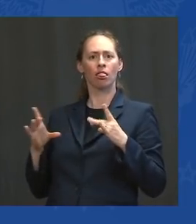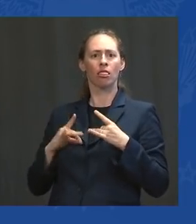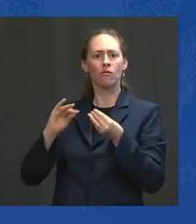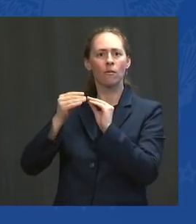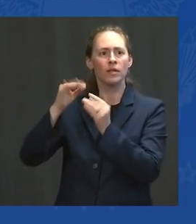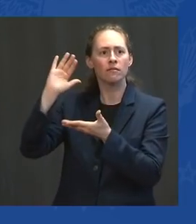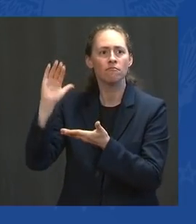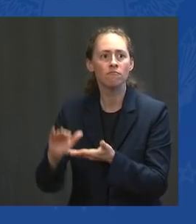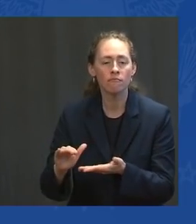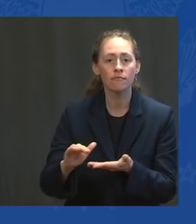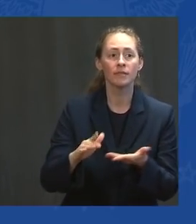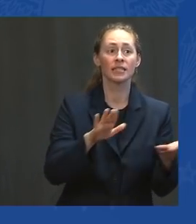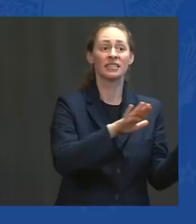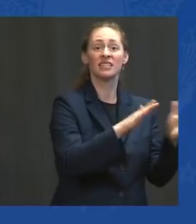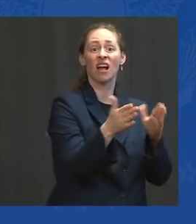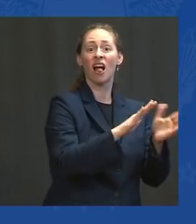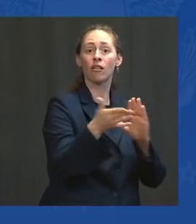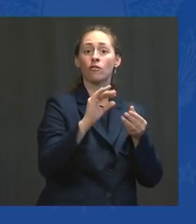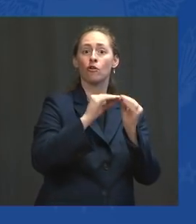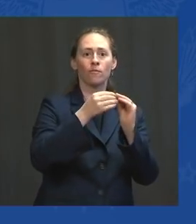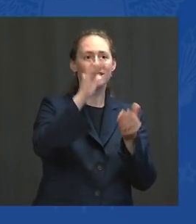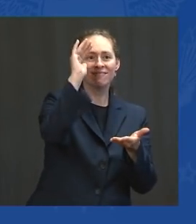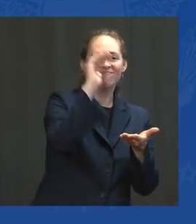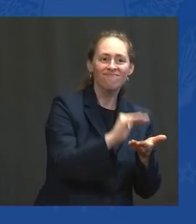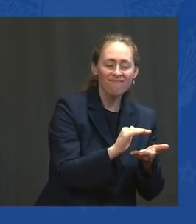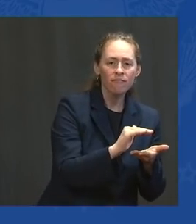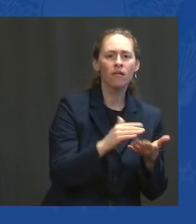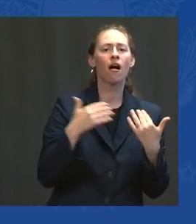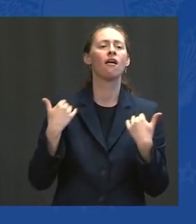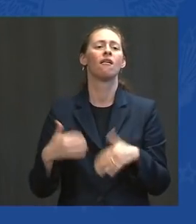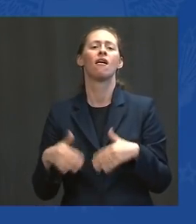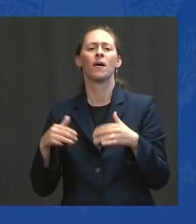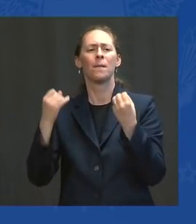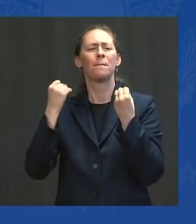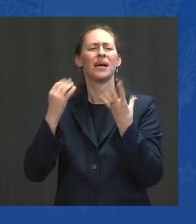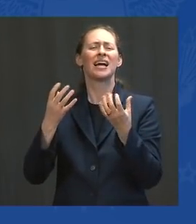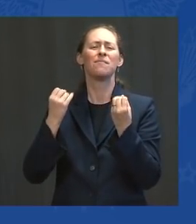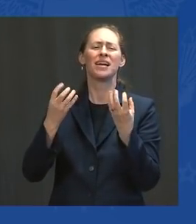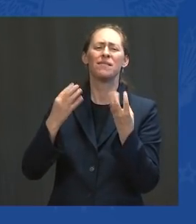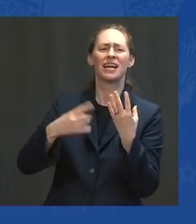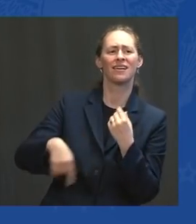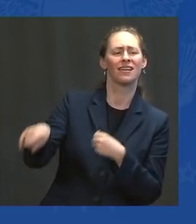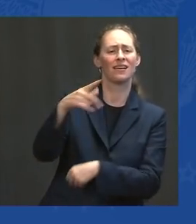Millions of fully vaccinated Americans are getting back to -- they're living their lives as they did before.